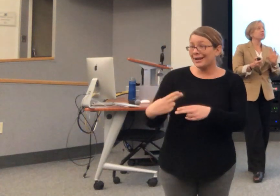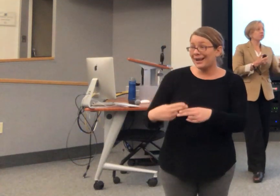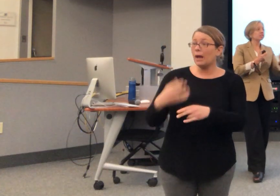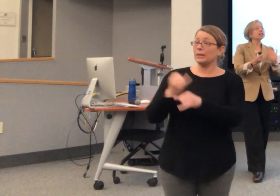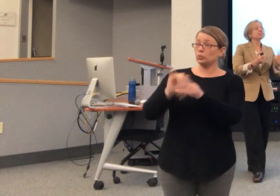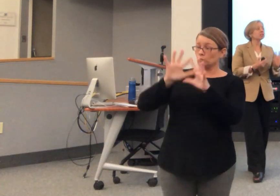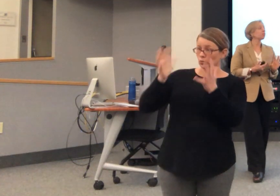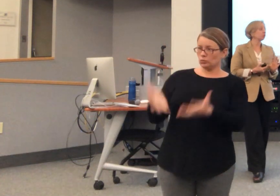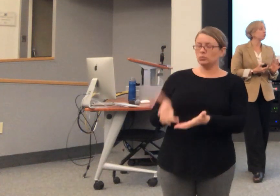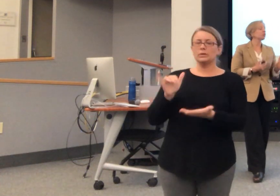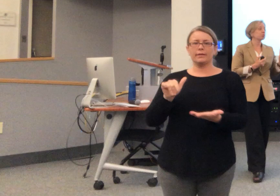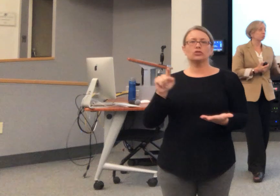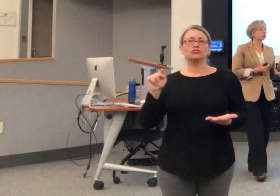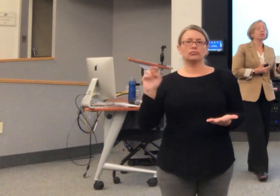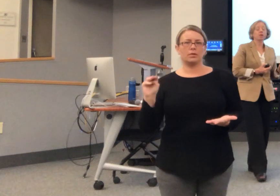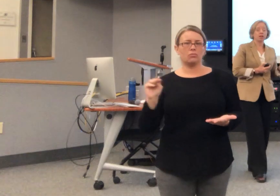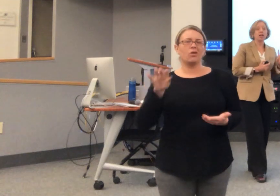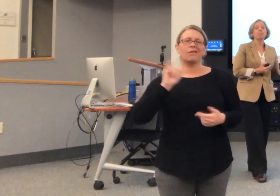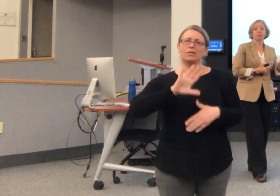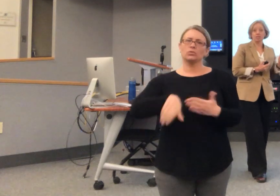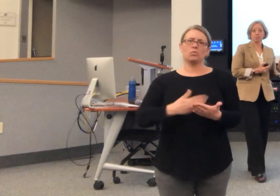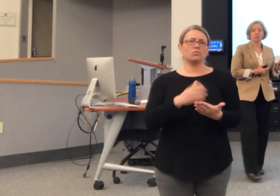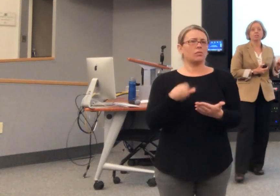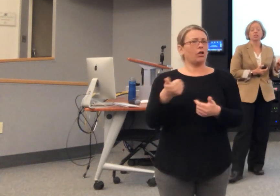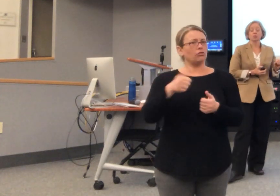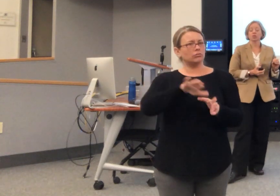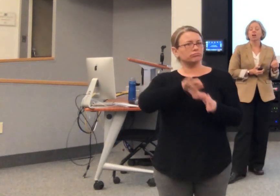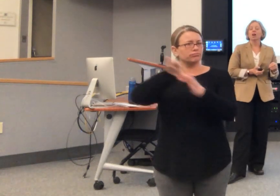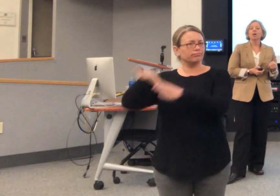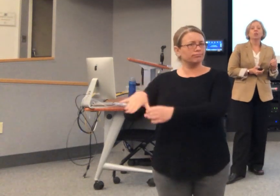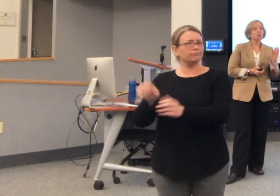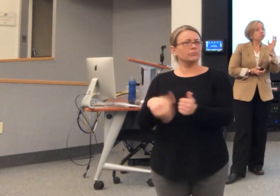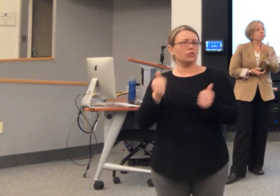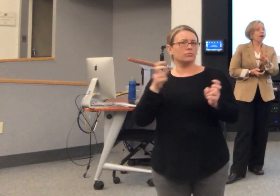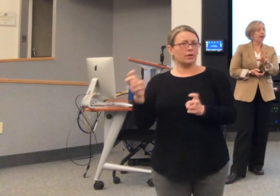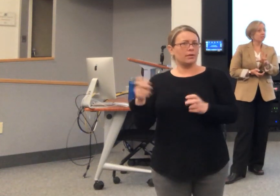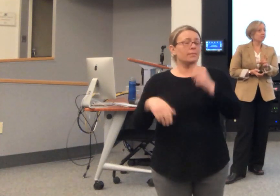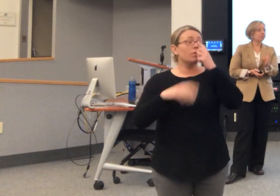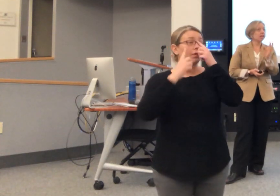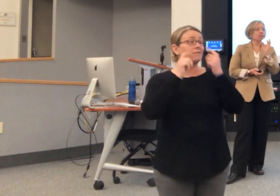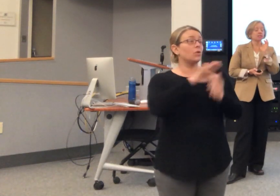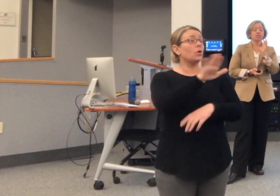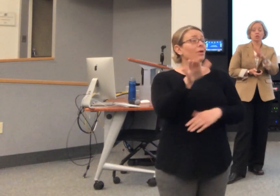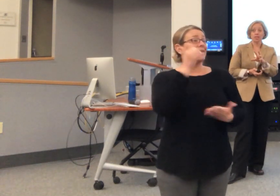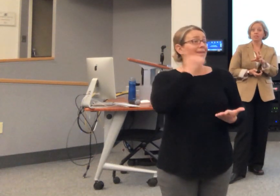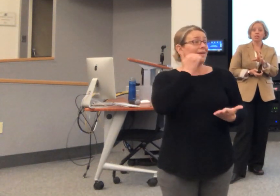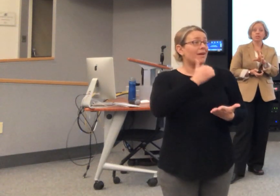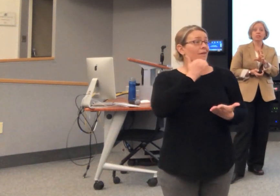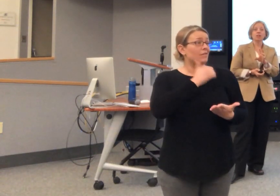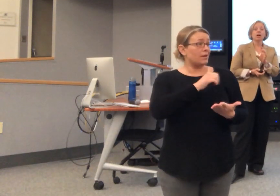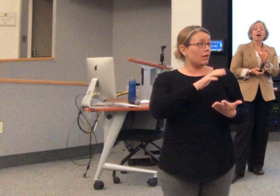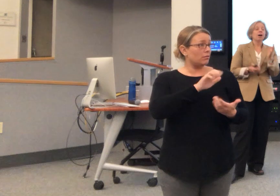and for the day to day of what you do, copyright is really central. There's also patents and trade secrets.